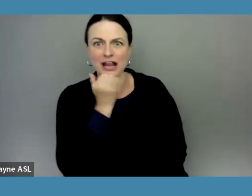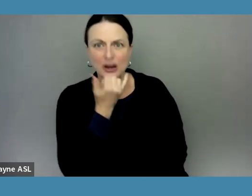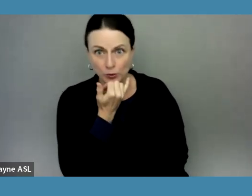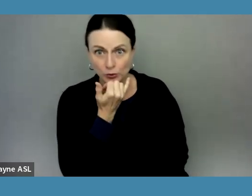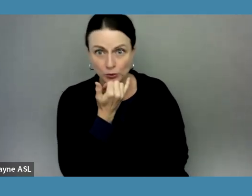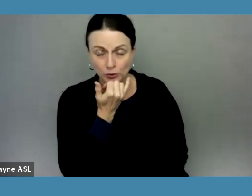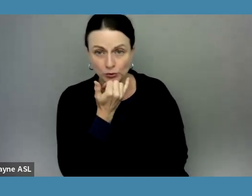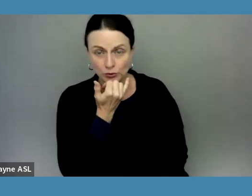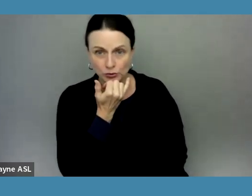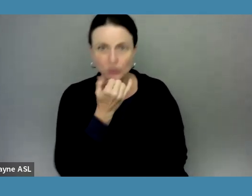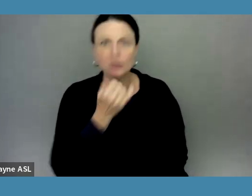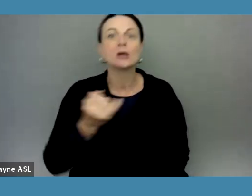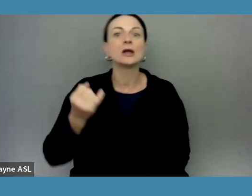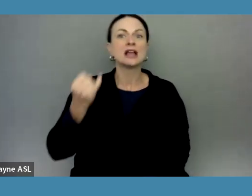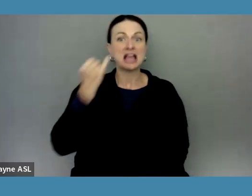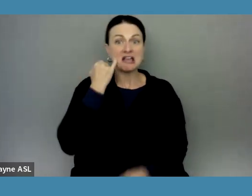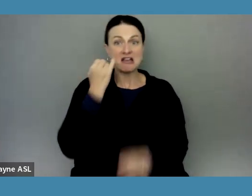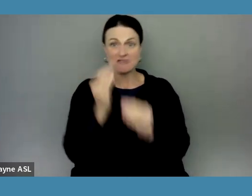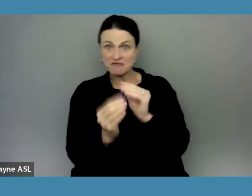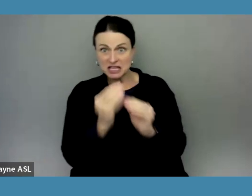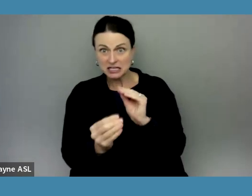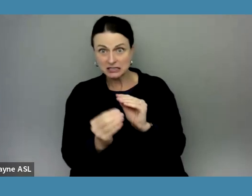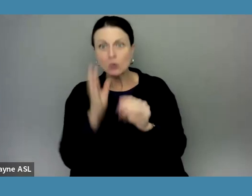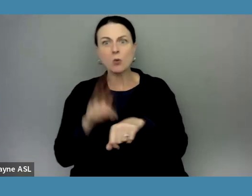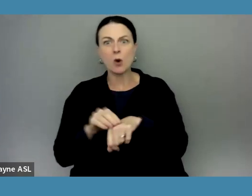that if corrected would impact the decision made.